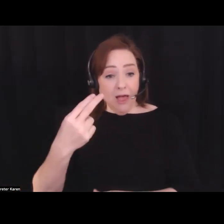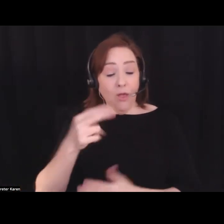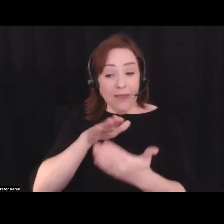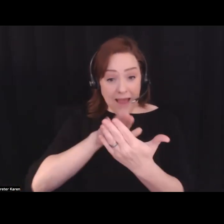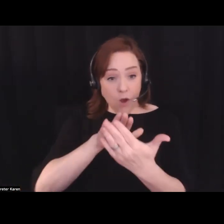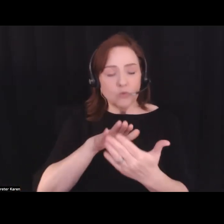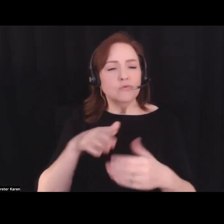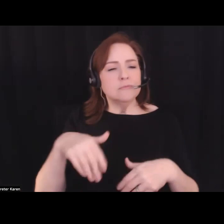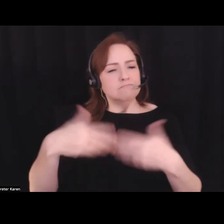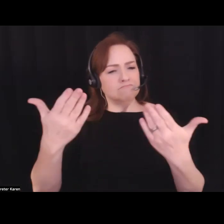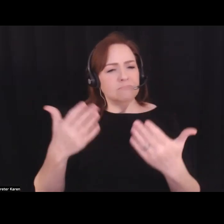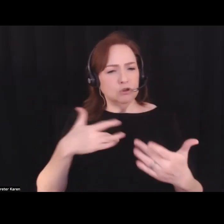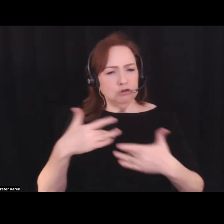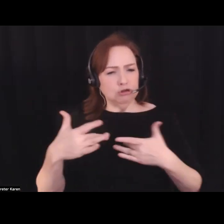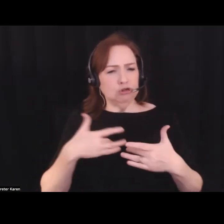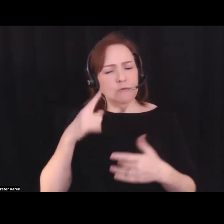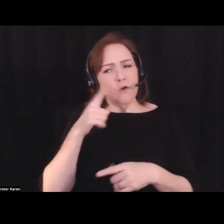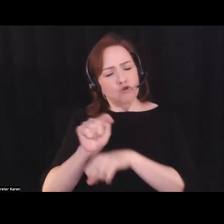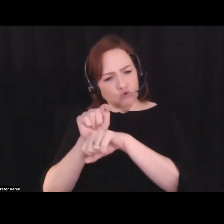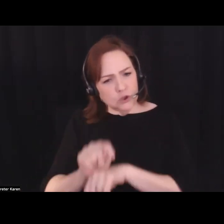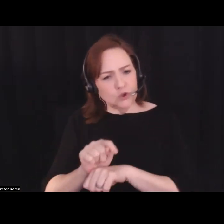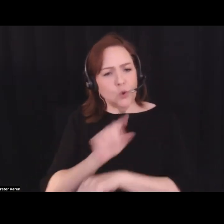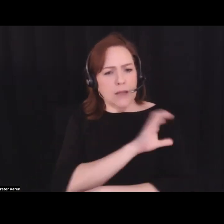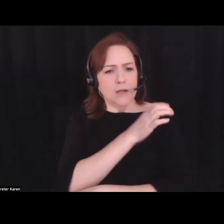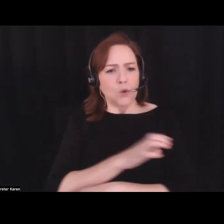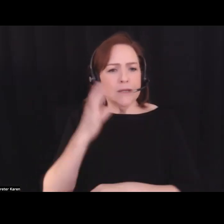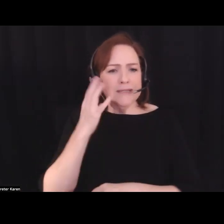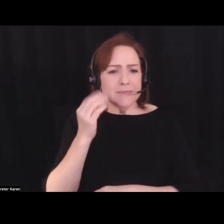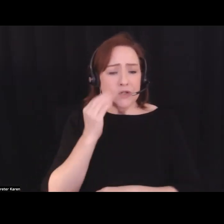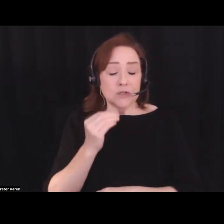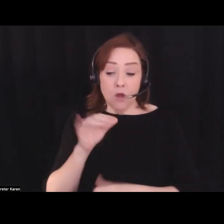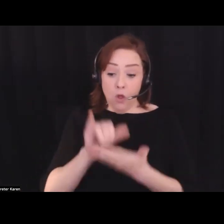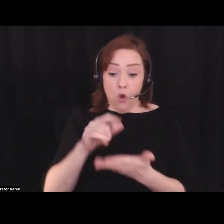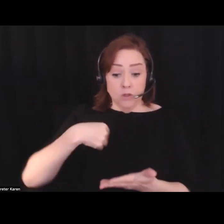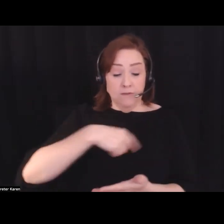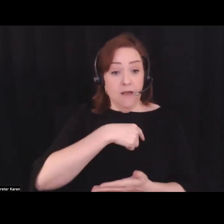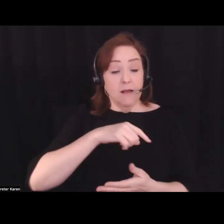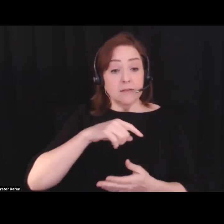clinical experiences. those of us who are engage with patients remotely for telehealth but know